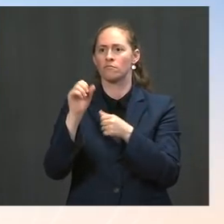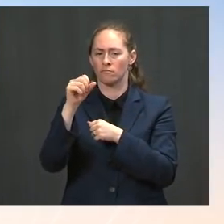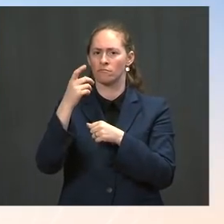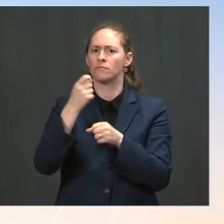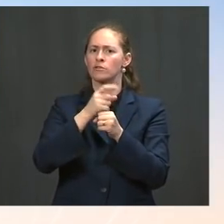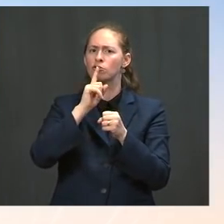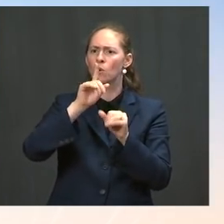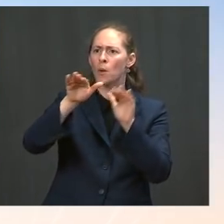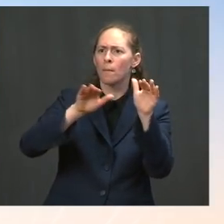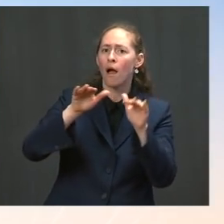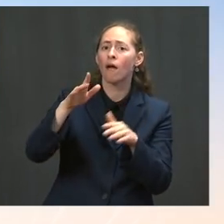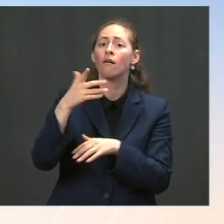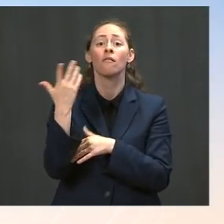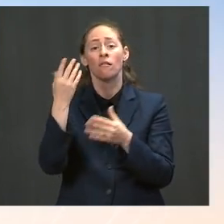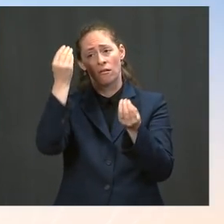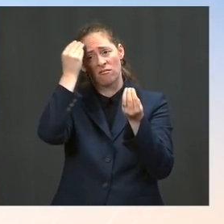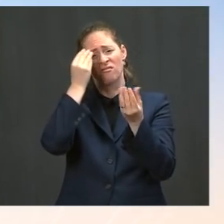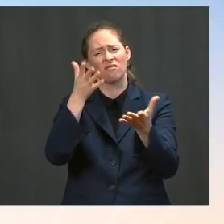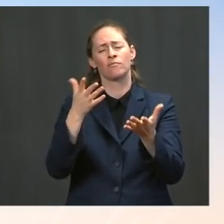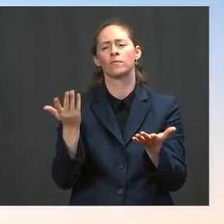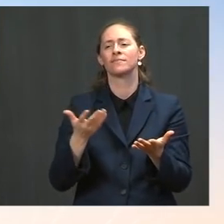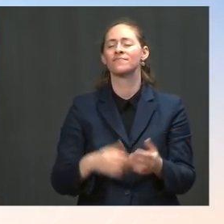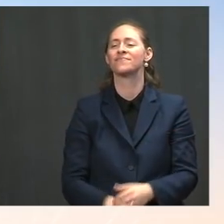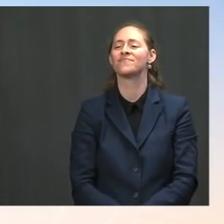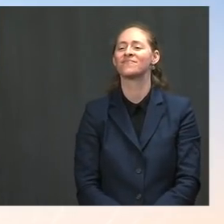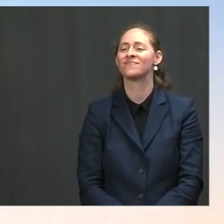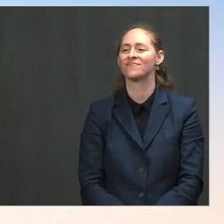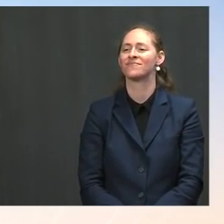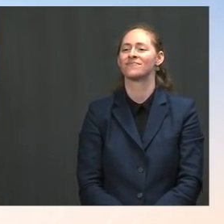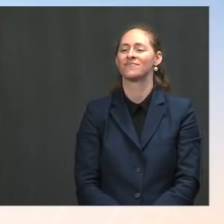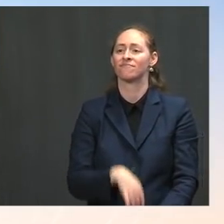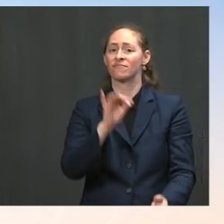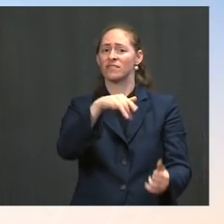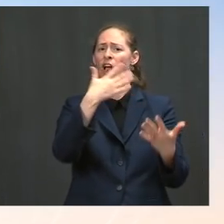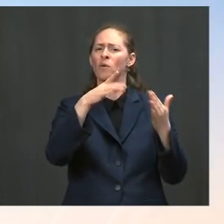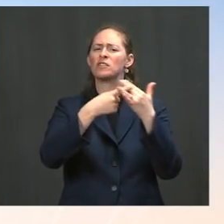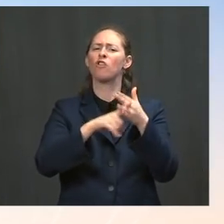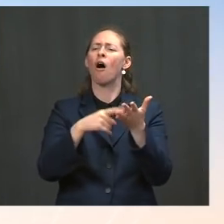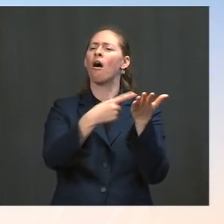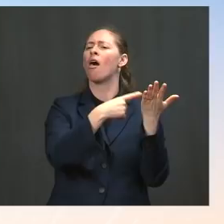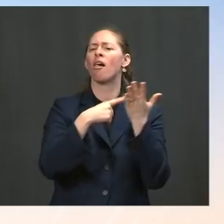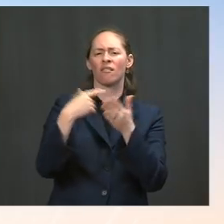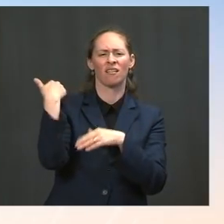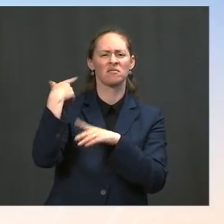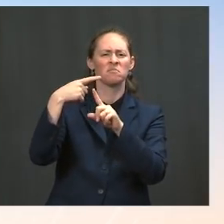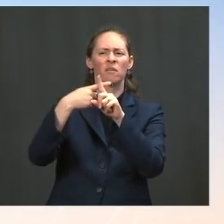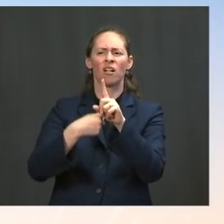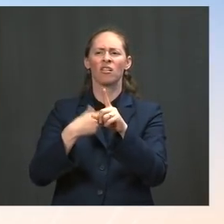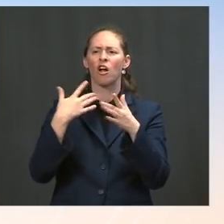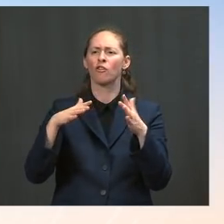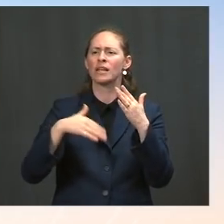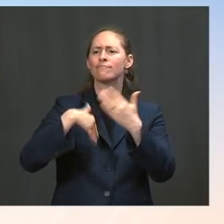was reached almost a month ago. And we believe it is not only -- that not only is this achievable, we owe it to the families in red states and blue states